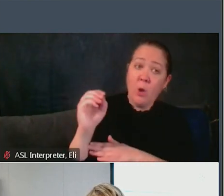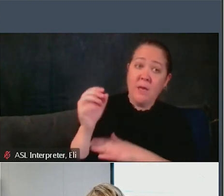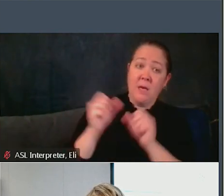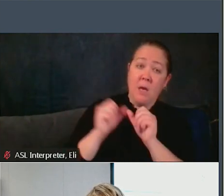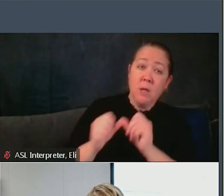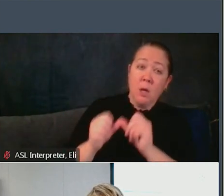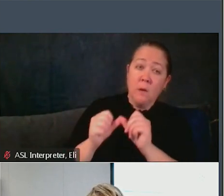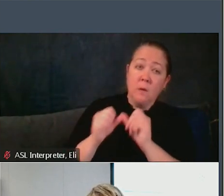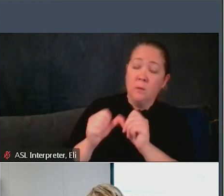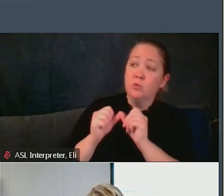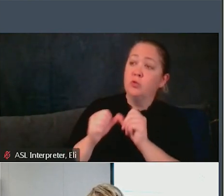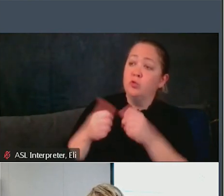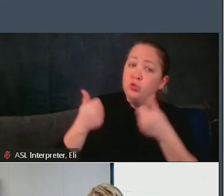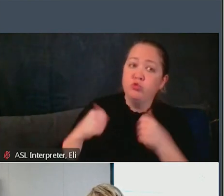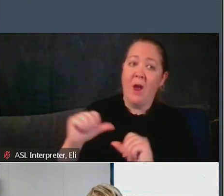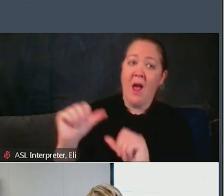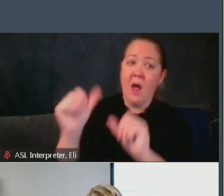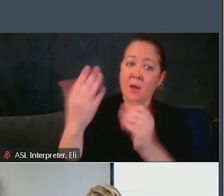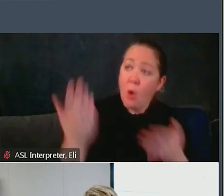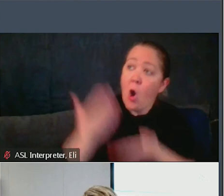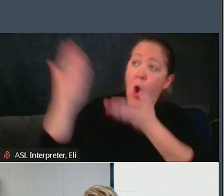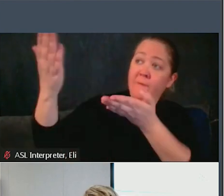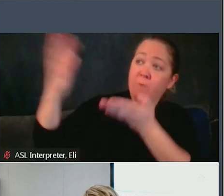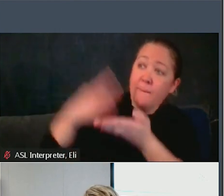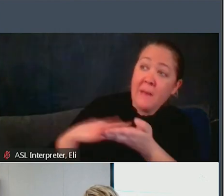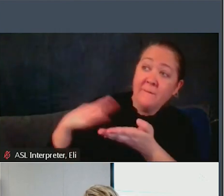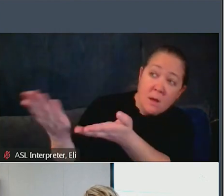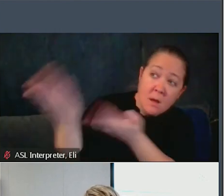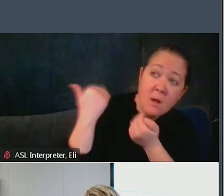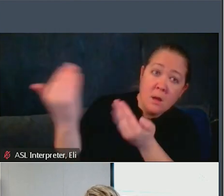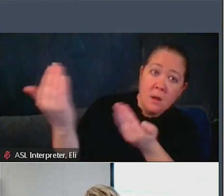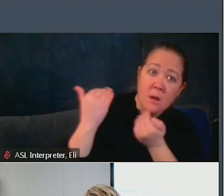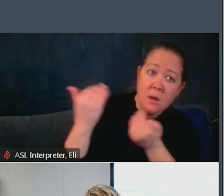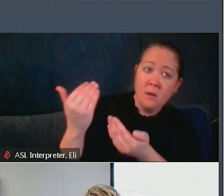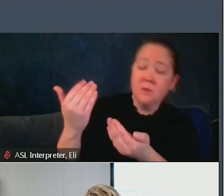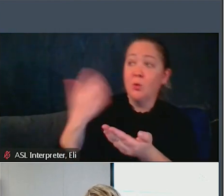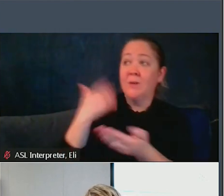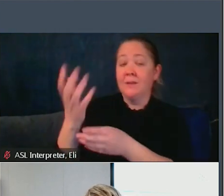offering incentives and things of that nature to try to get some of these stories here, but it's one our list.